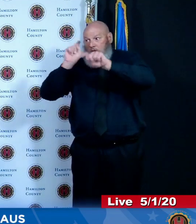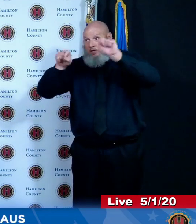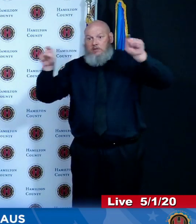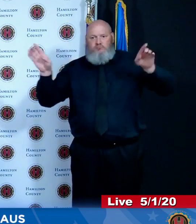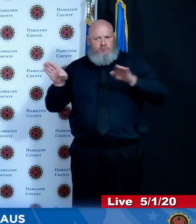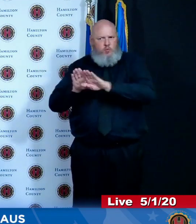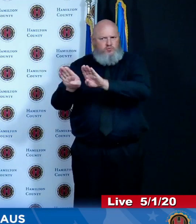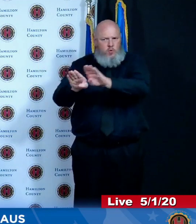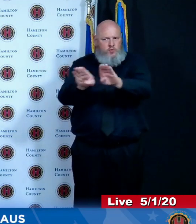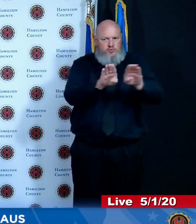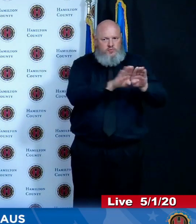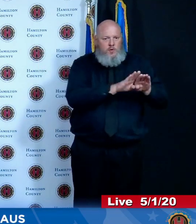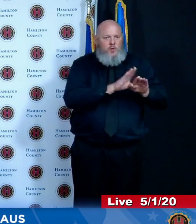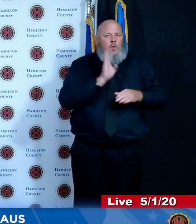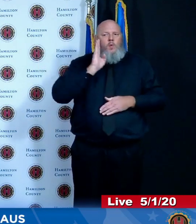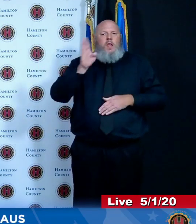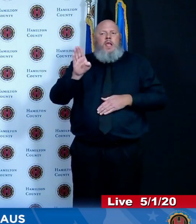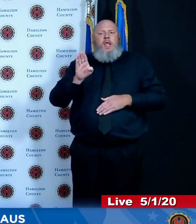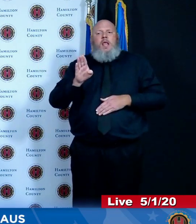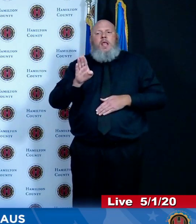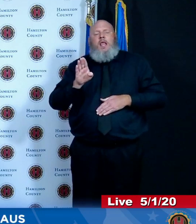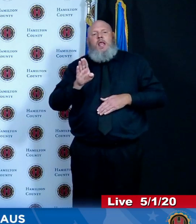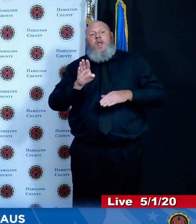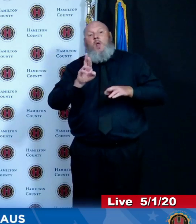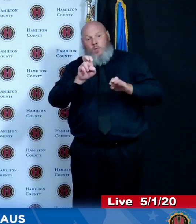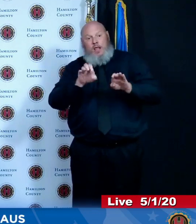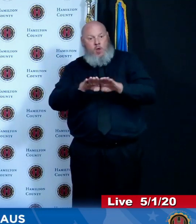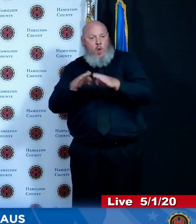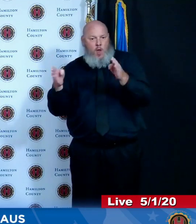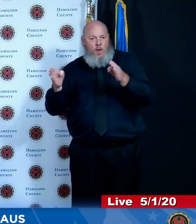will be here Monday and we're going to talk about how the county plans to open